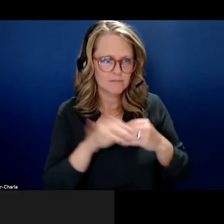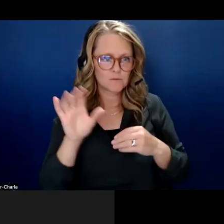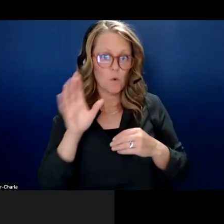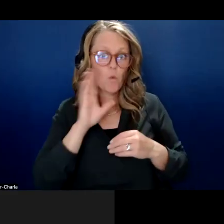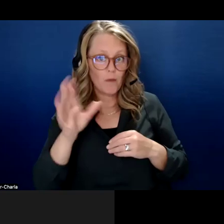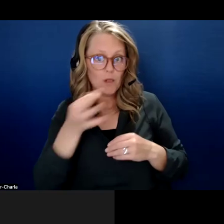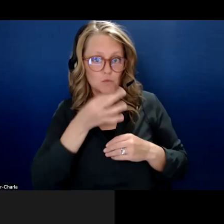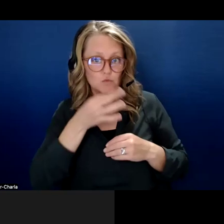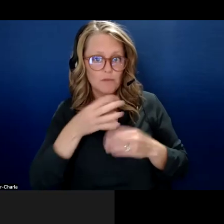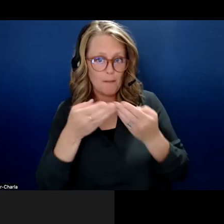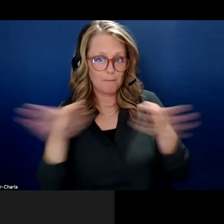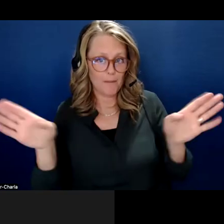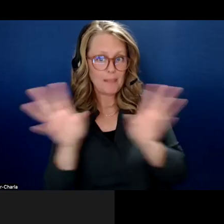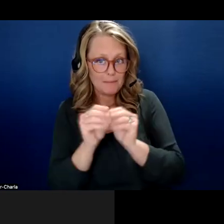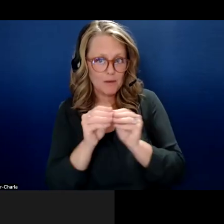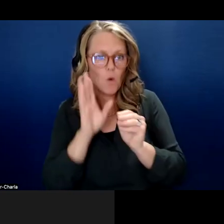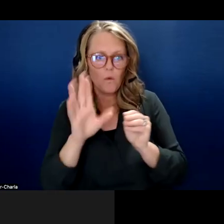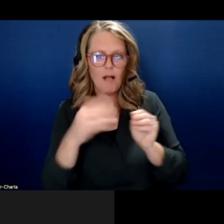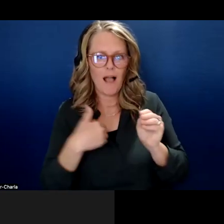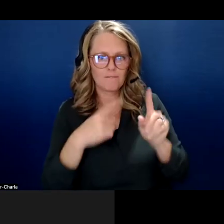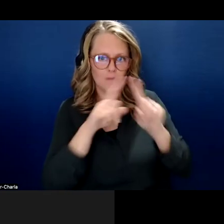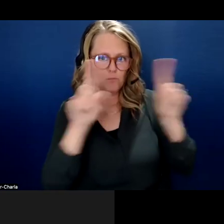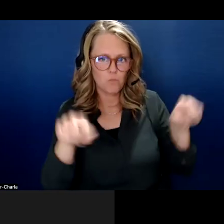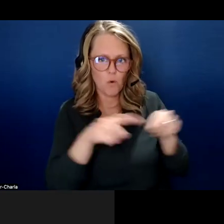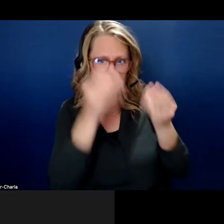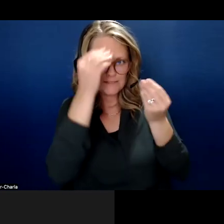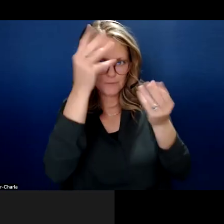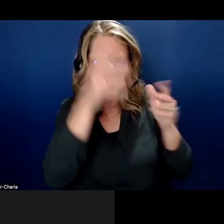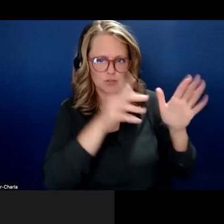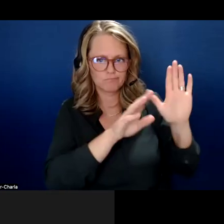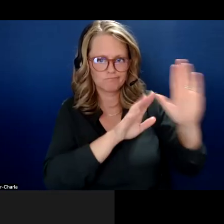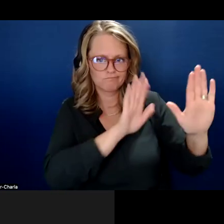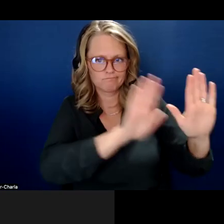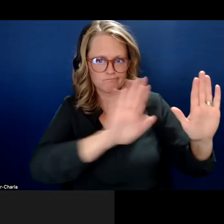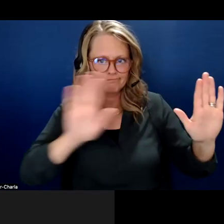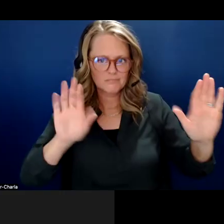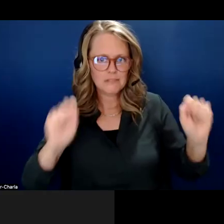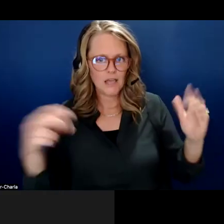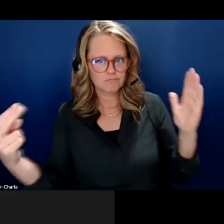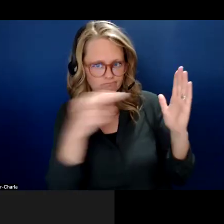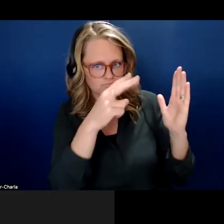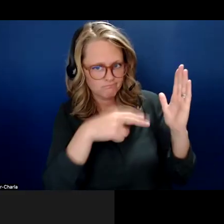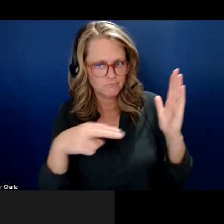on all the different environmental impacts, so there'll be more information, Alejandra, both at the public meetings in-person